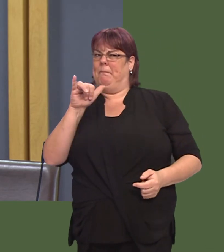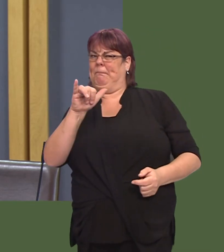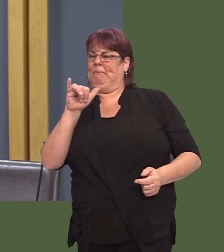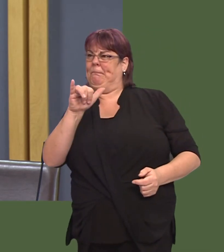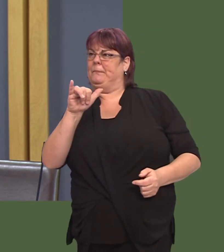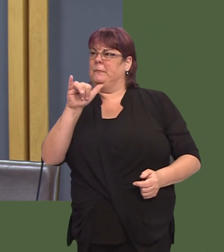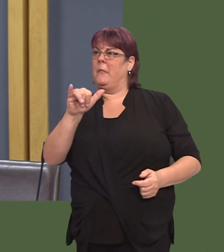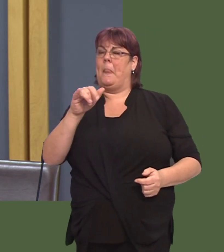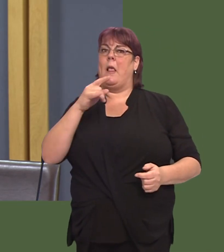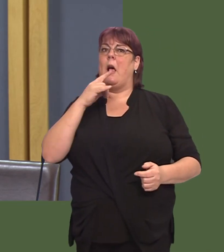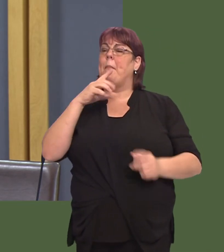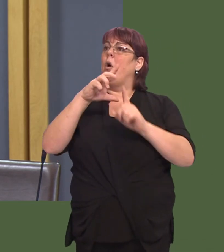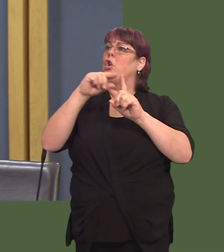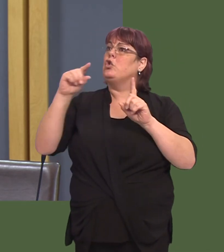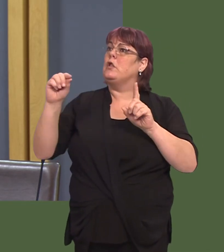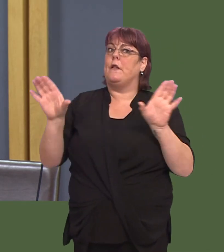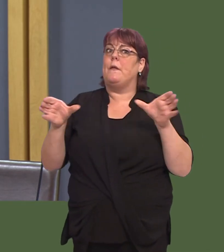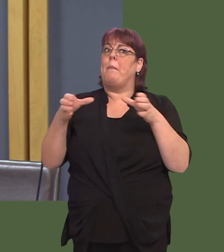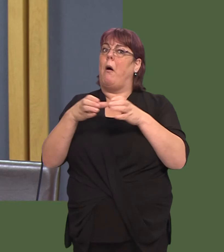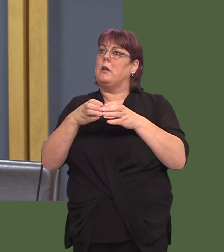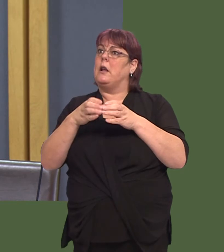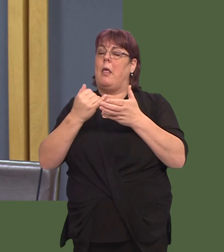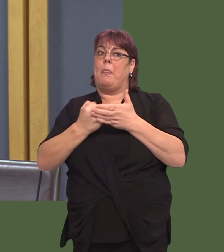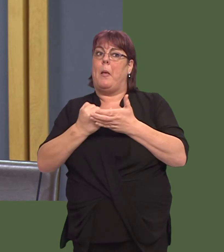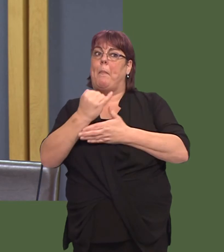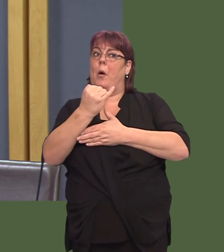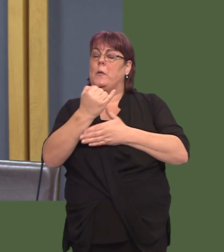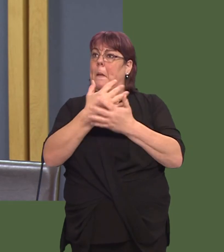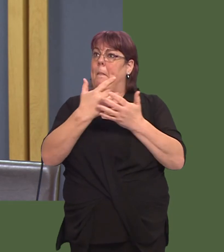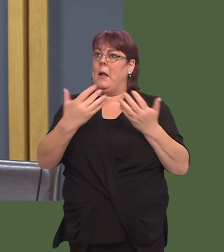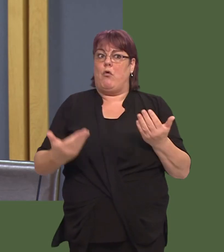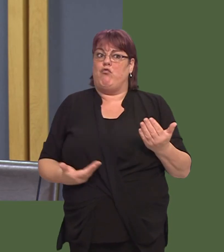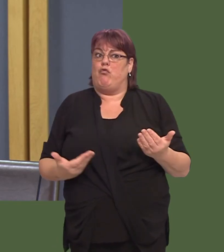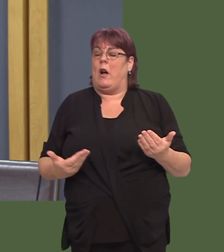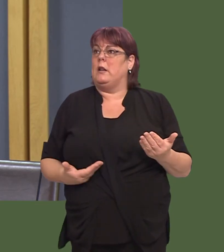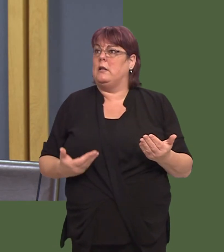the Conservative Party that opposed many of those rights in the first placeóin terms